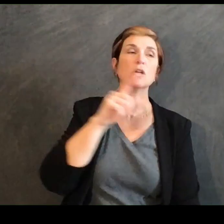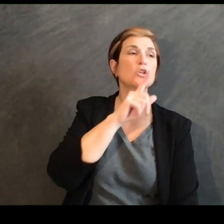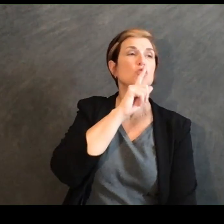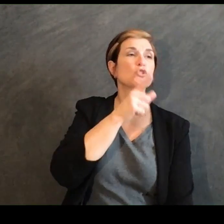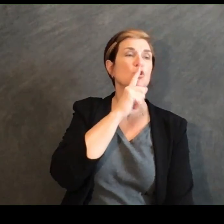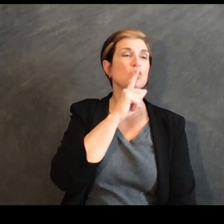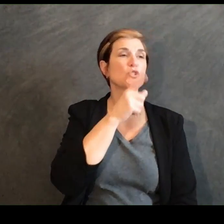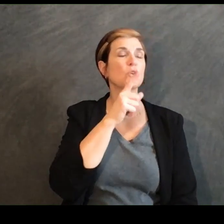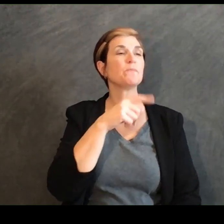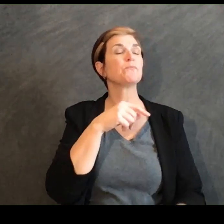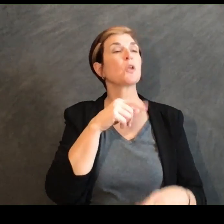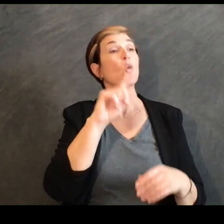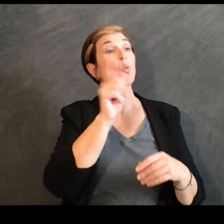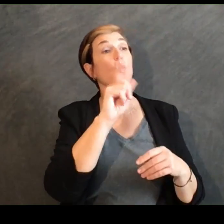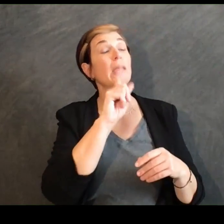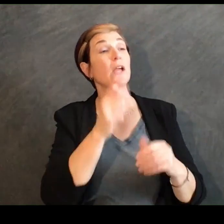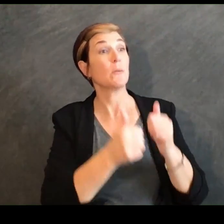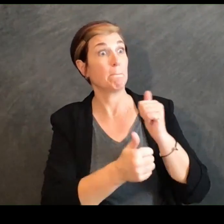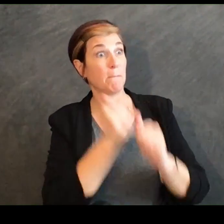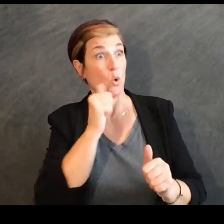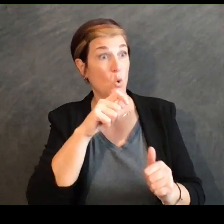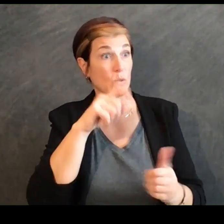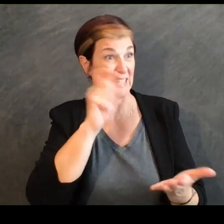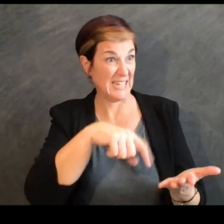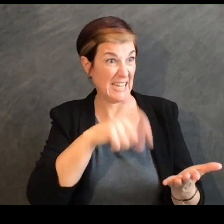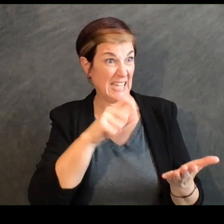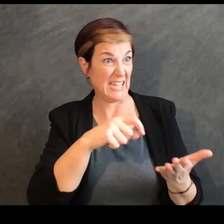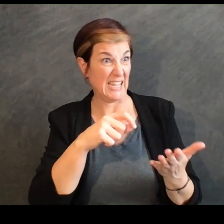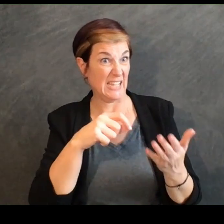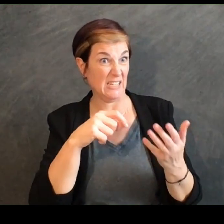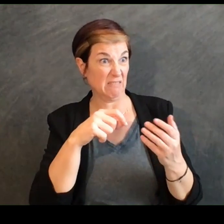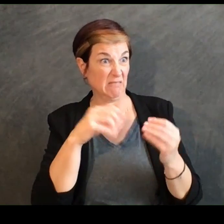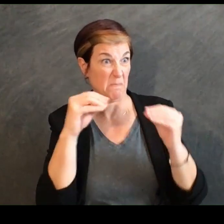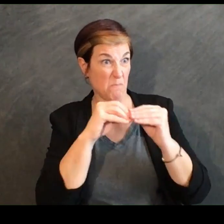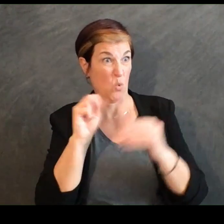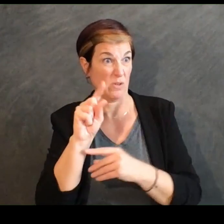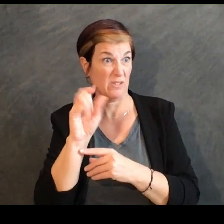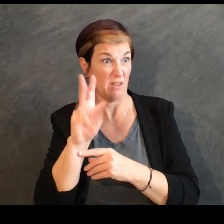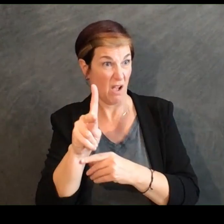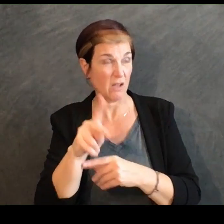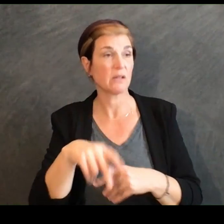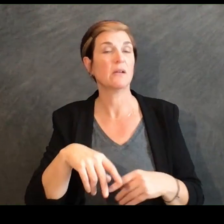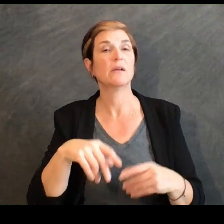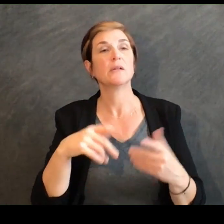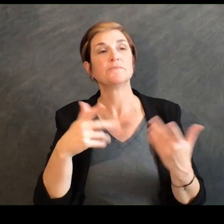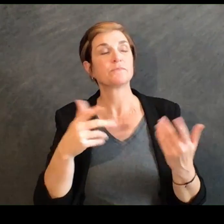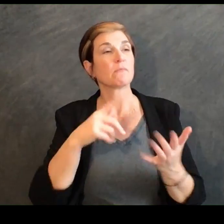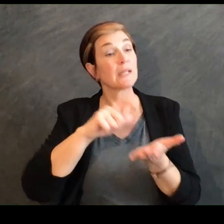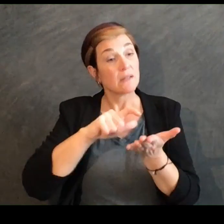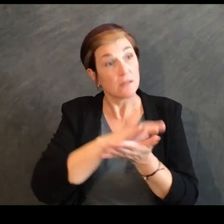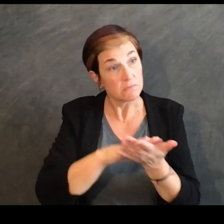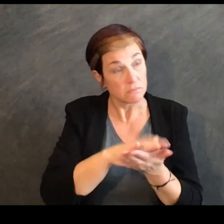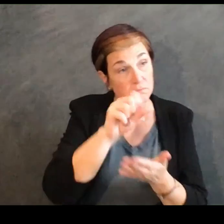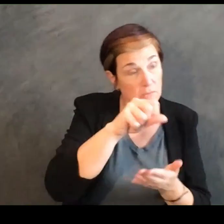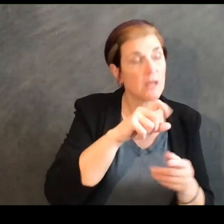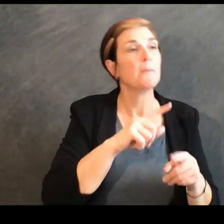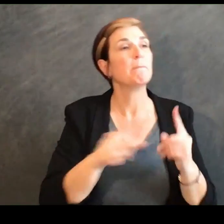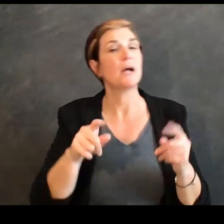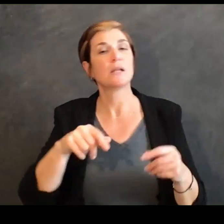chain are surface cleaners cleaning supplies paper goods in particular and hand sanitizer is going to be very difficult to have a hundred percent in